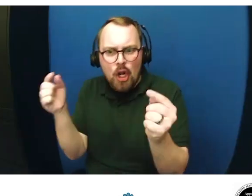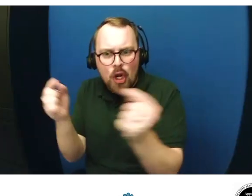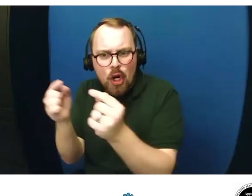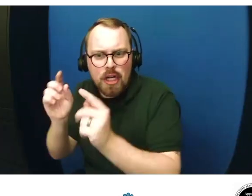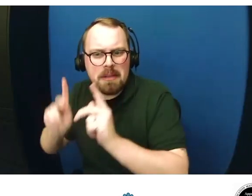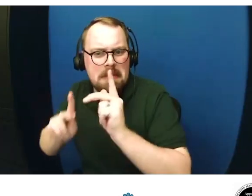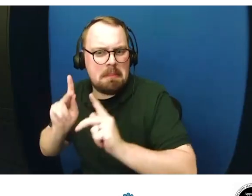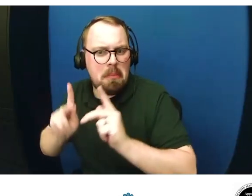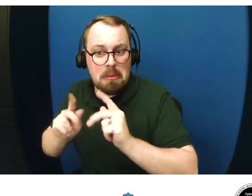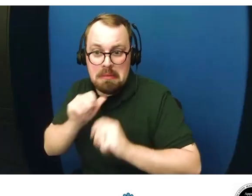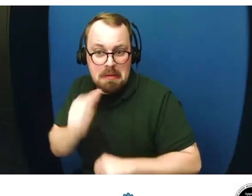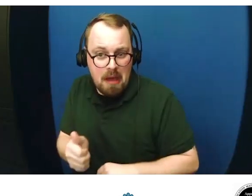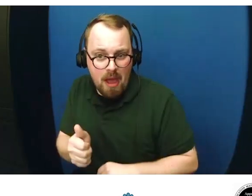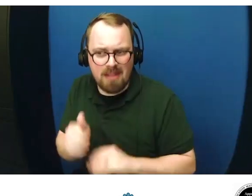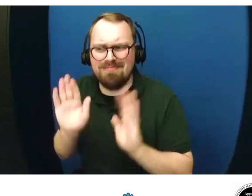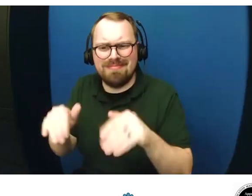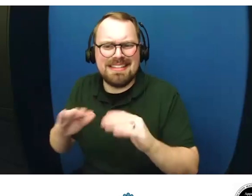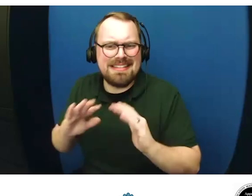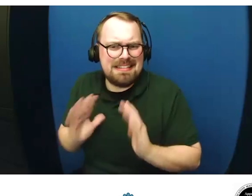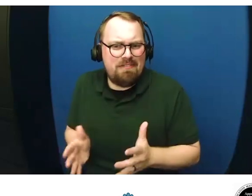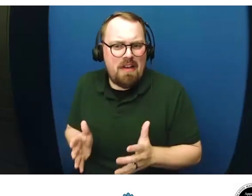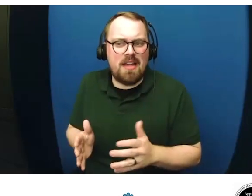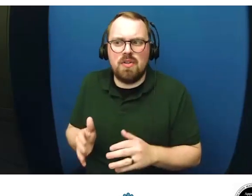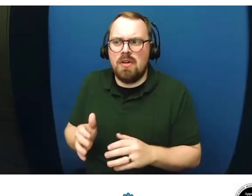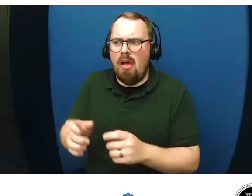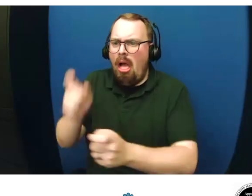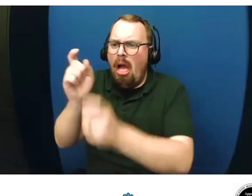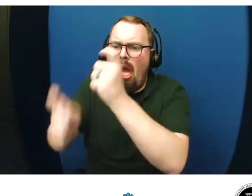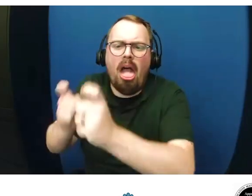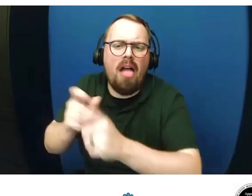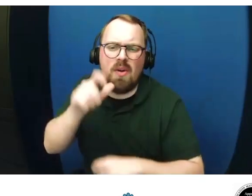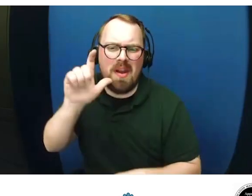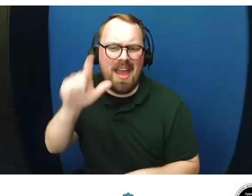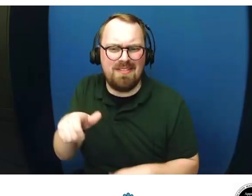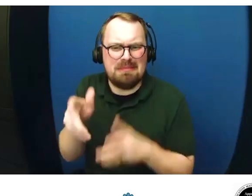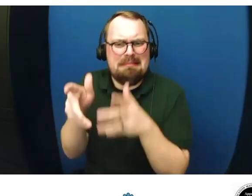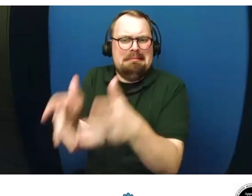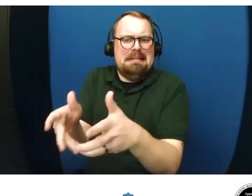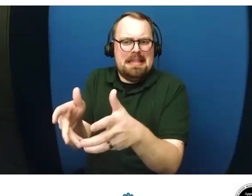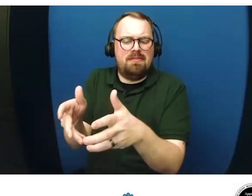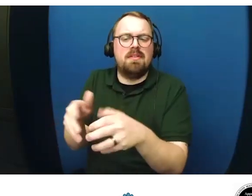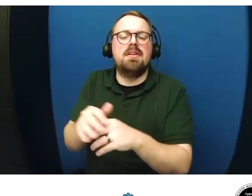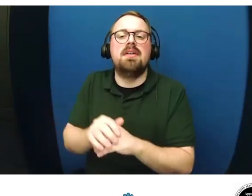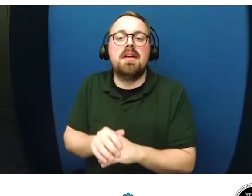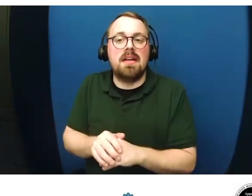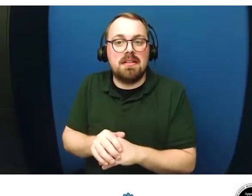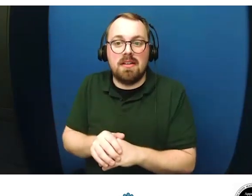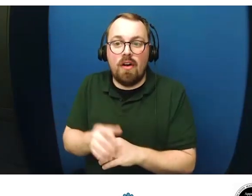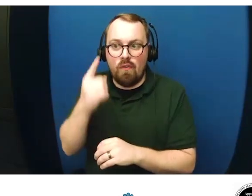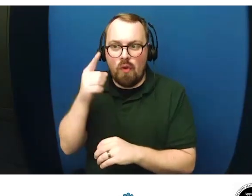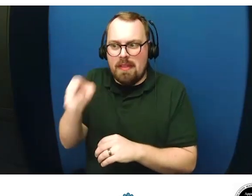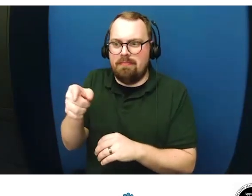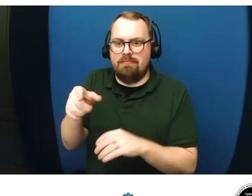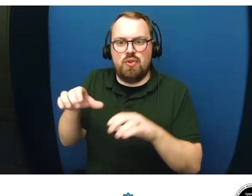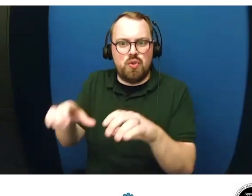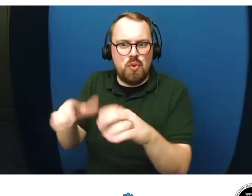then that's totally fine. We don't...we don't have to shape that. We can leave that. It's totally fine for them to do things that are different from everybody else.